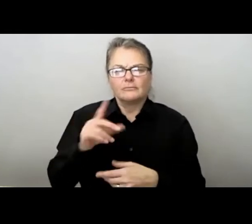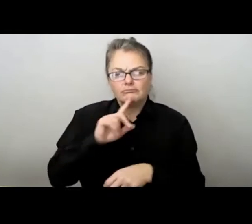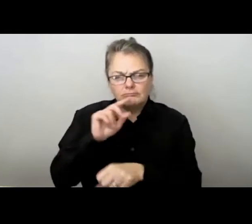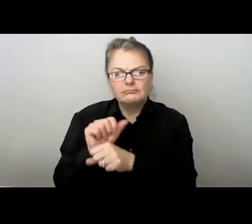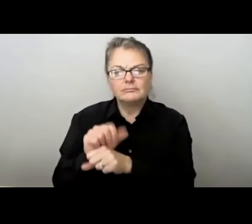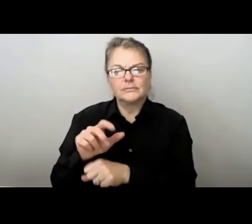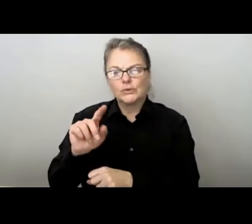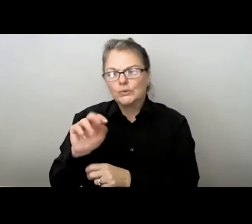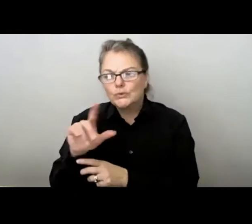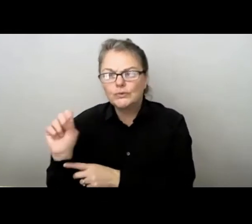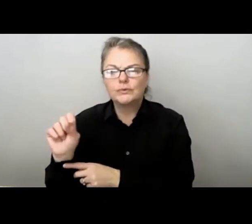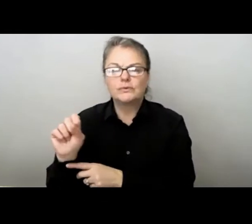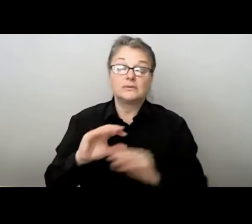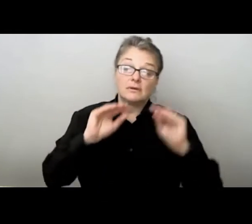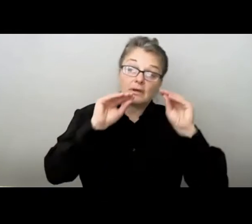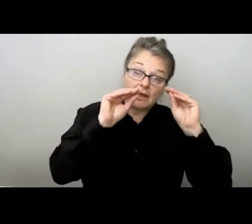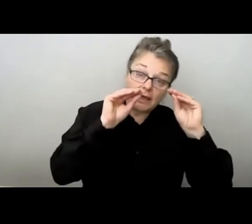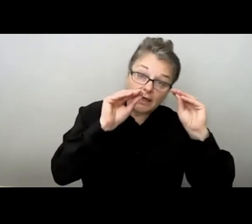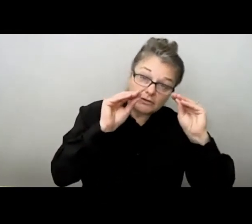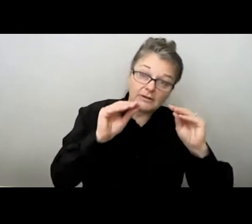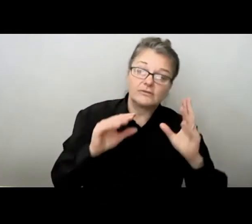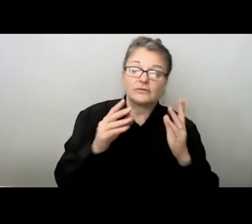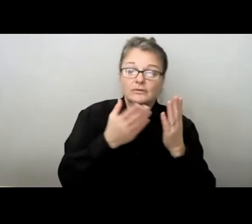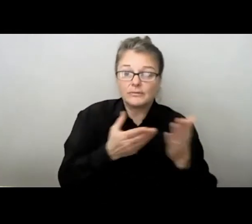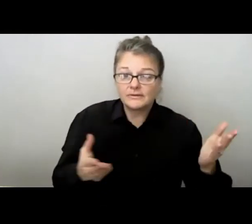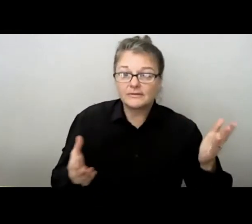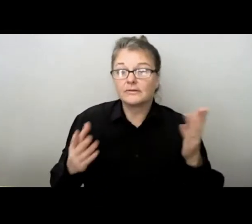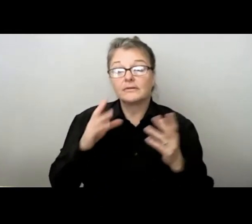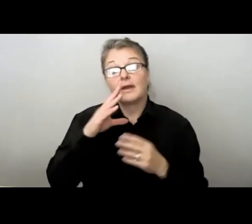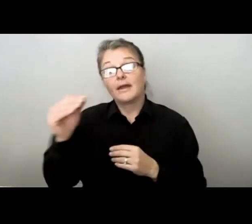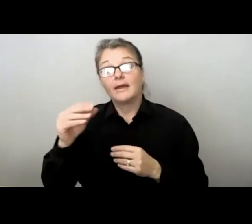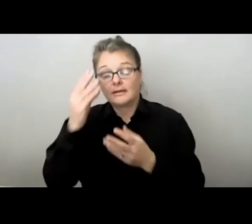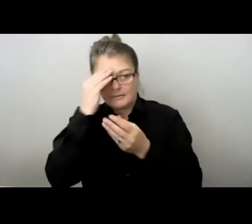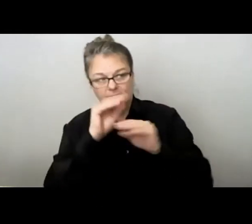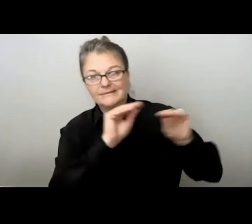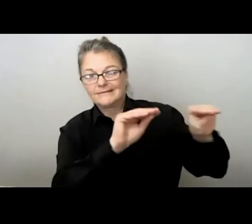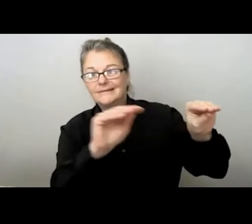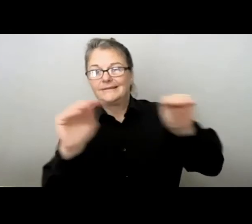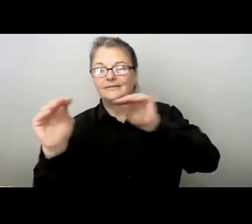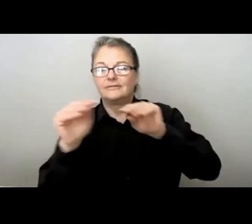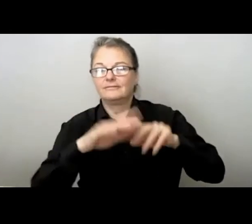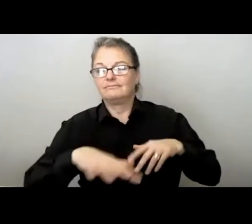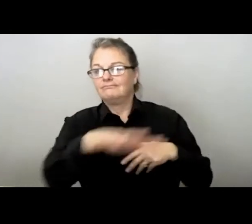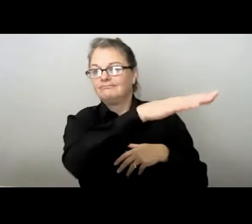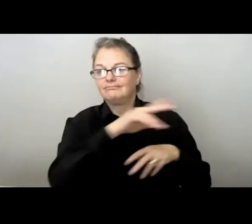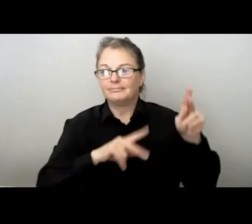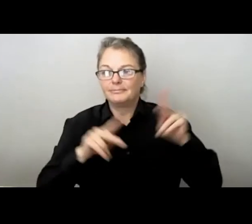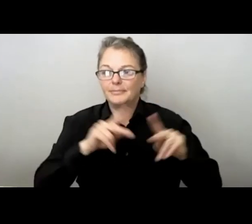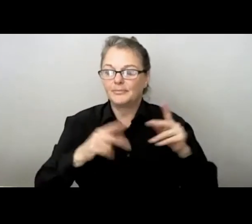AND PUBLIC AWARENESS CAMPAIGNS ON THE HUMAN RIGHTS OBLIGATIONS OF EMPLOYERS AND SERVICE PROVIDERS.